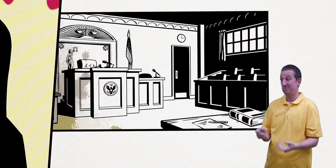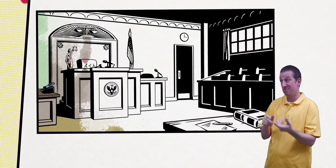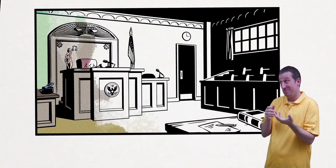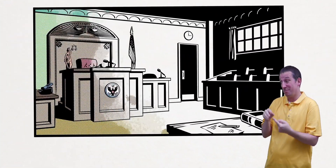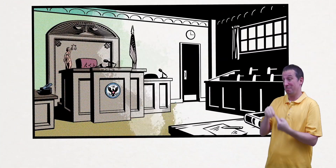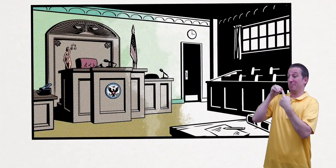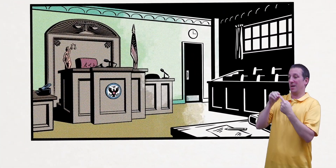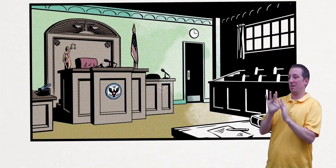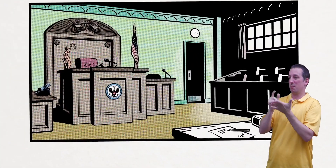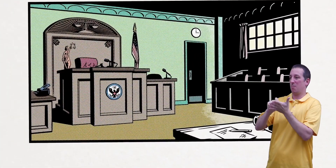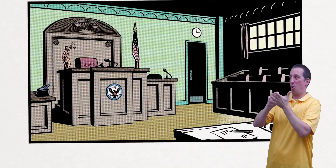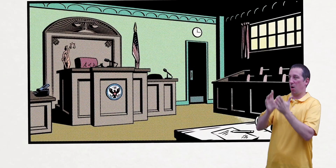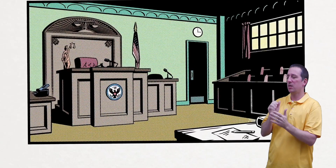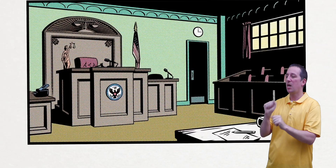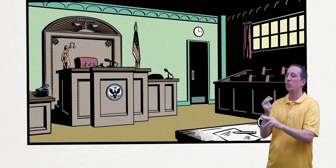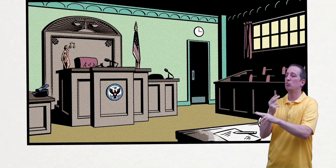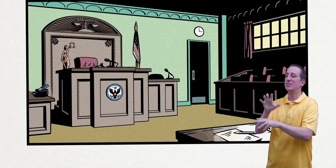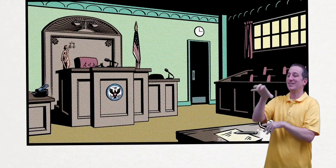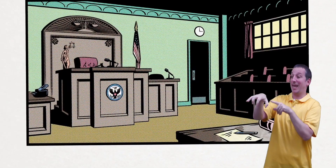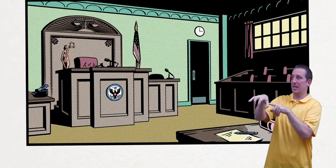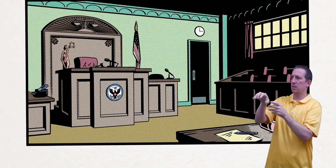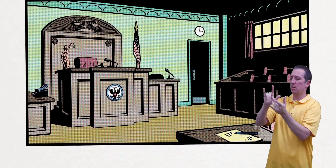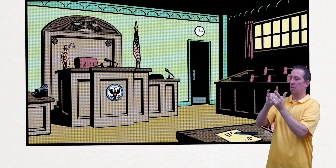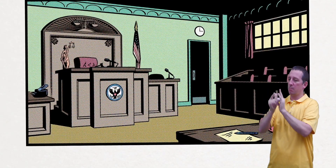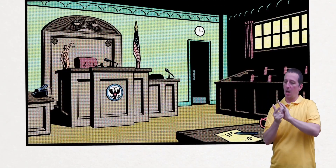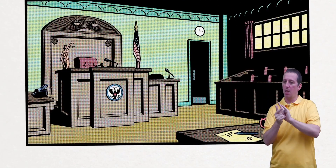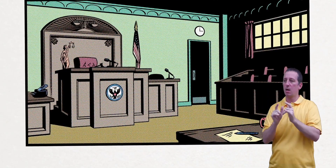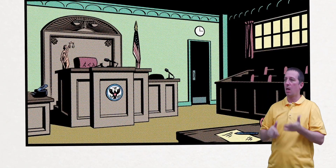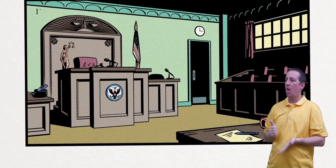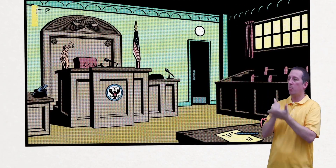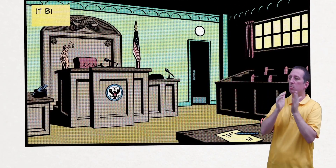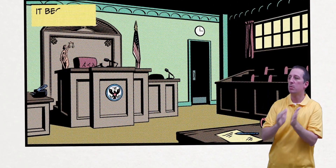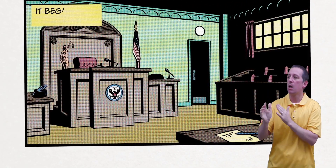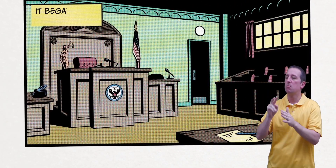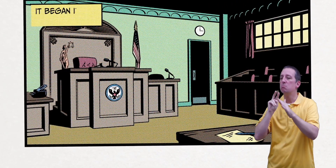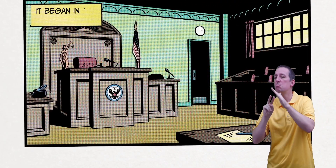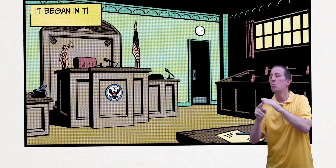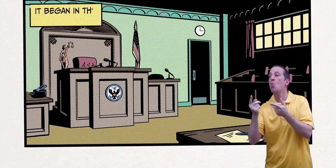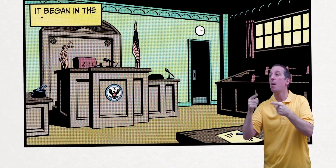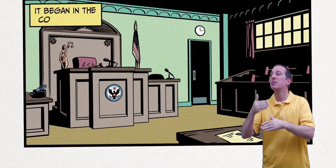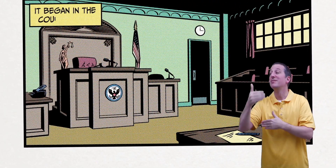Tim: Except authors can use the setting of a story to prepare you for what’s coming.